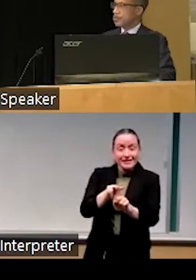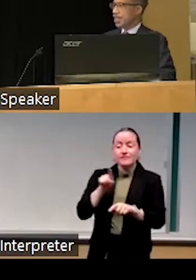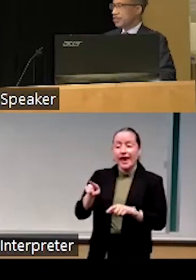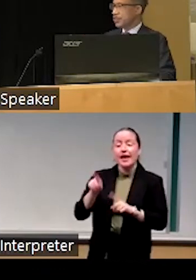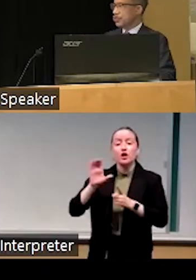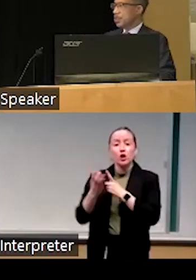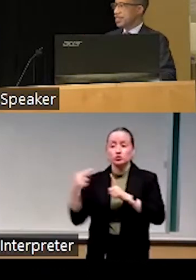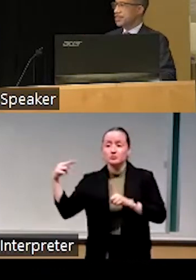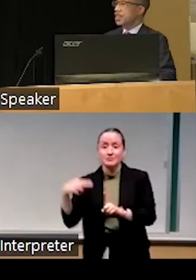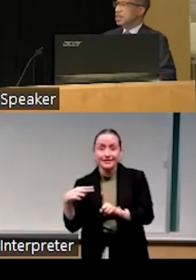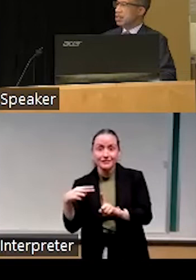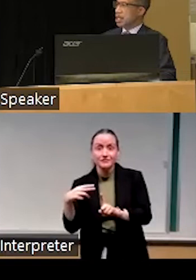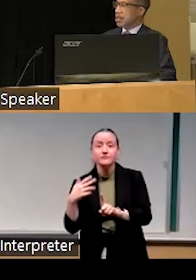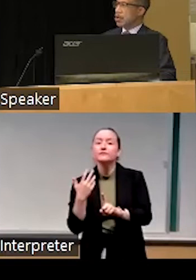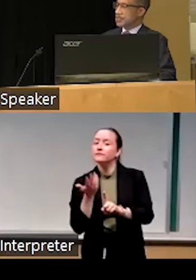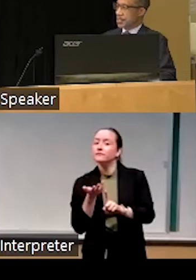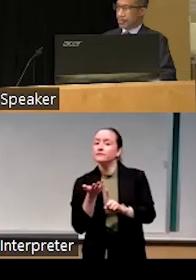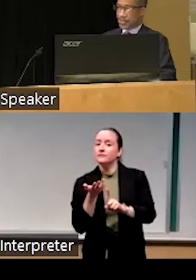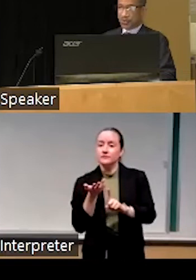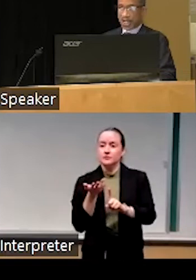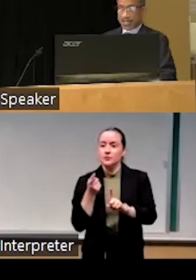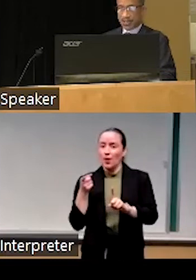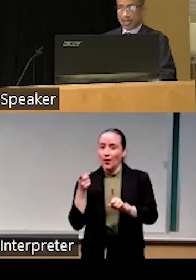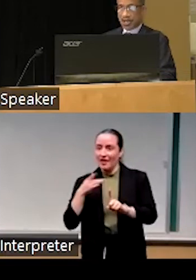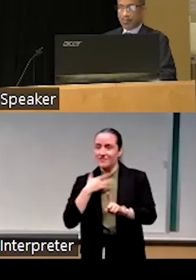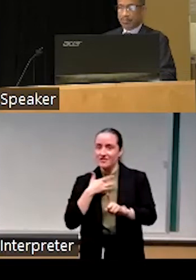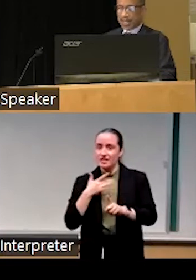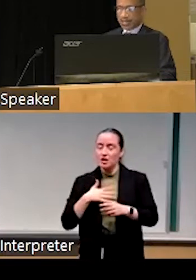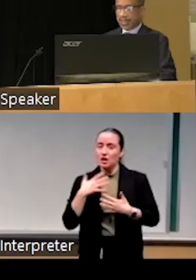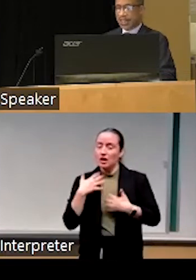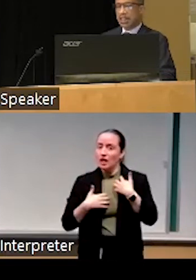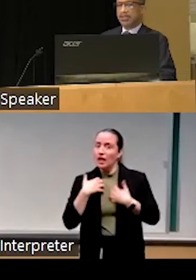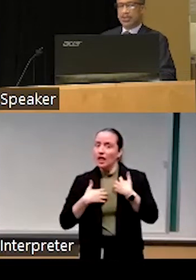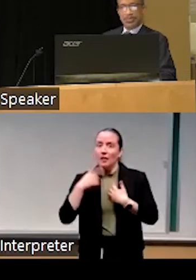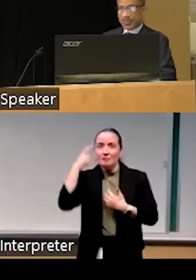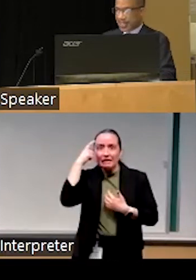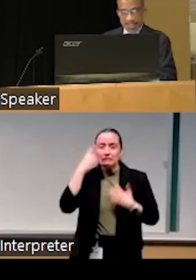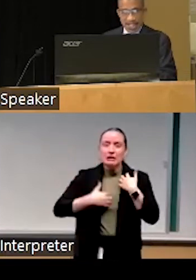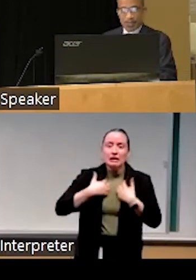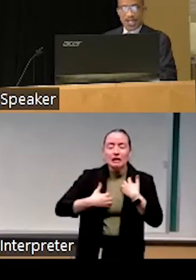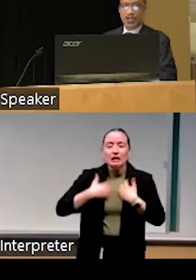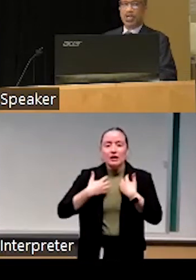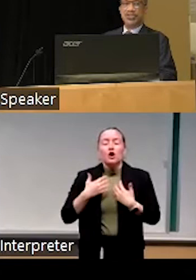perspective as to what is uh causing them to stress mentally there's 16 basic questions